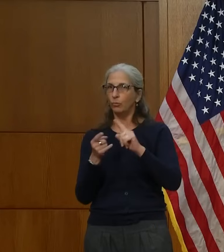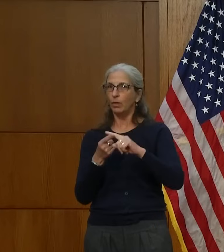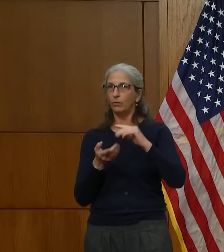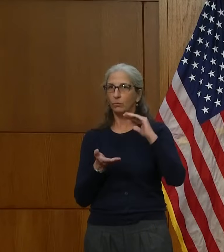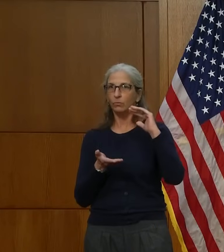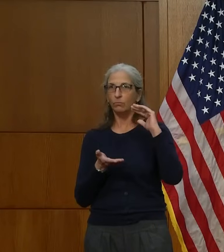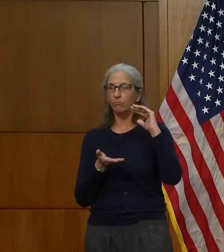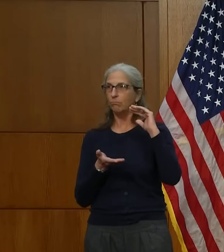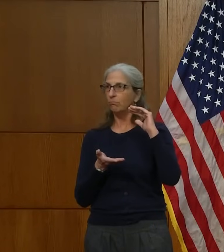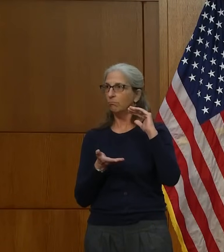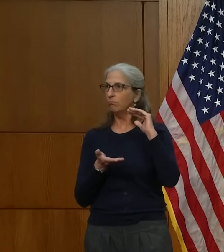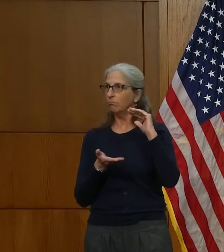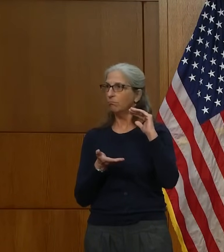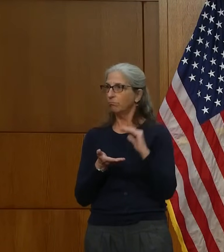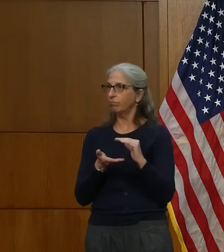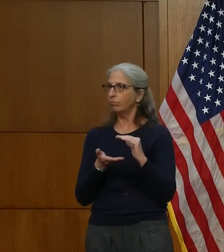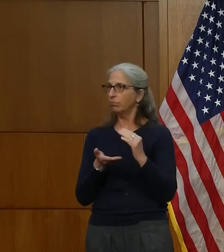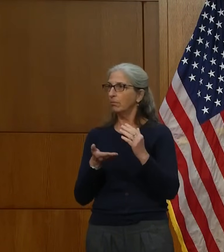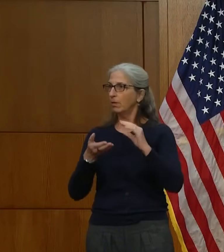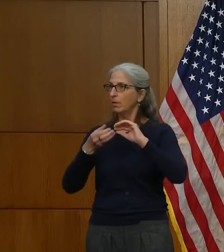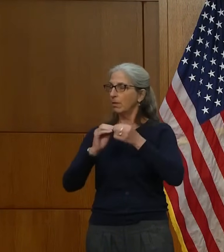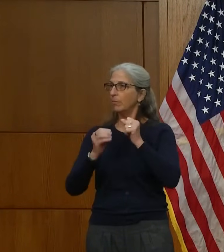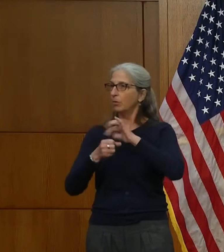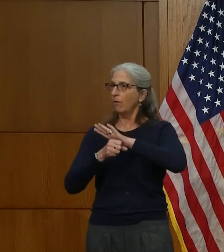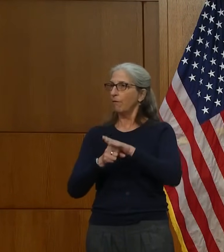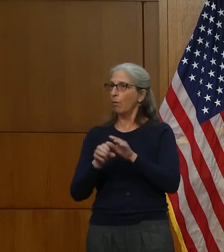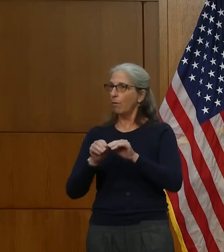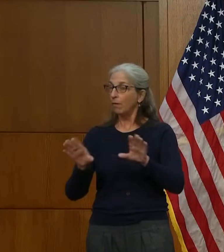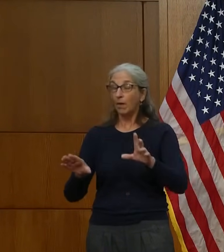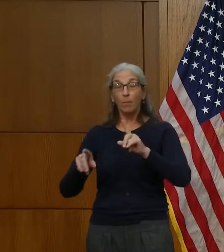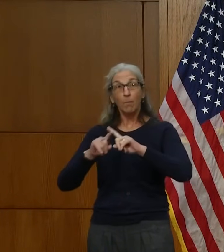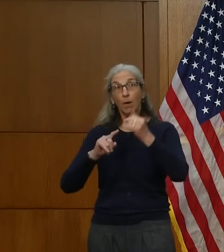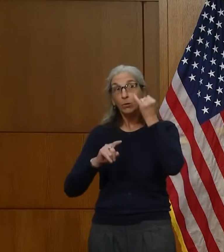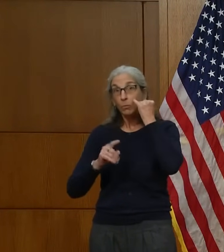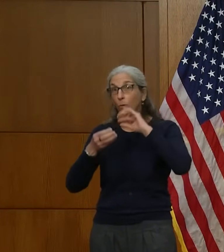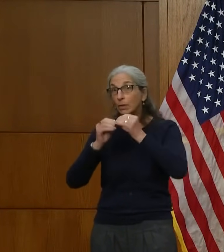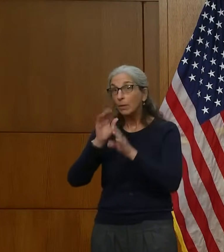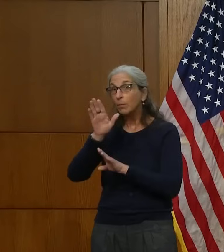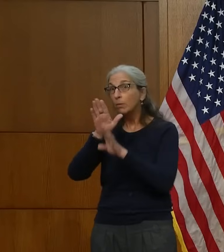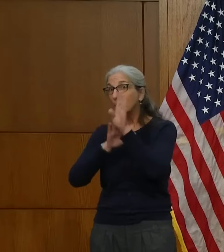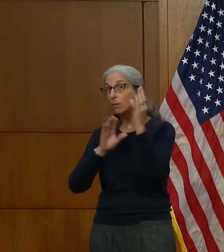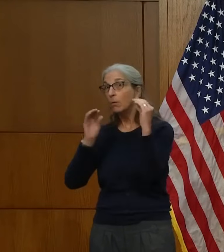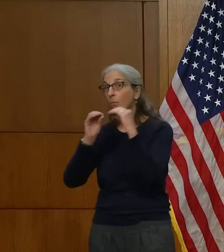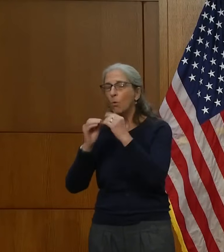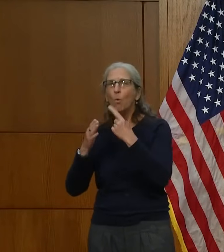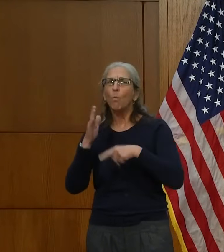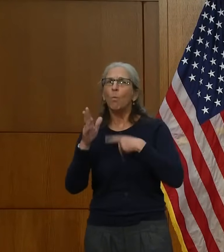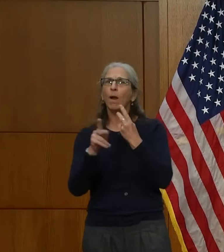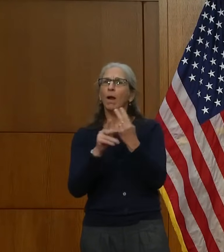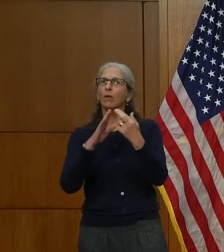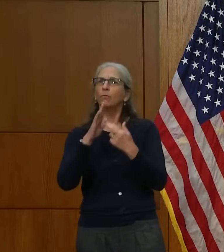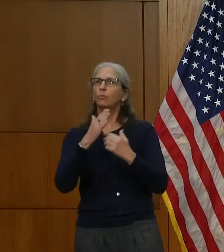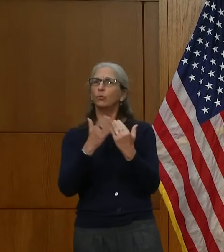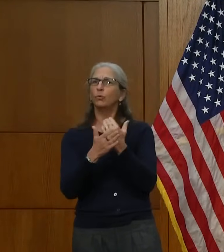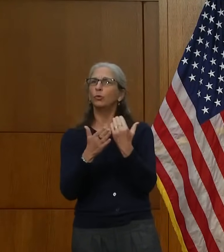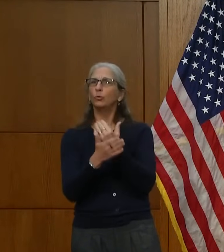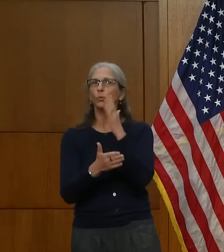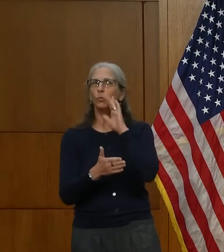DUSTIN IN THE CURRENT COVID NUMBERS, BUT. IF THESE NUMBERS